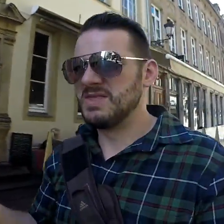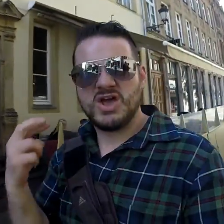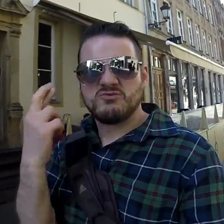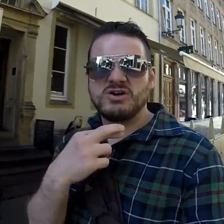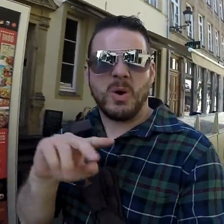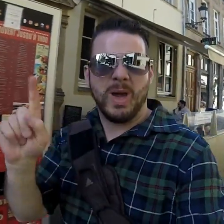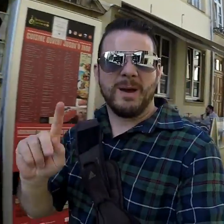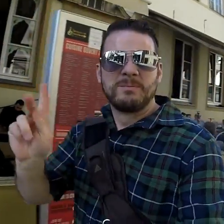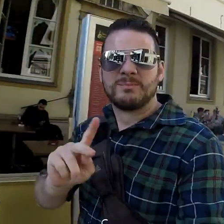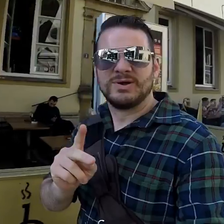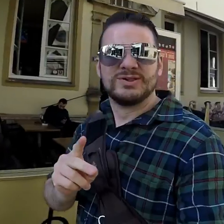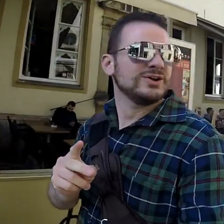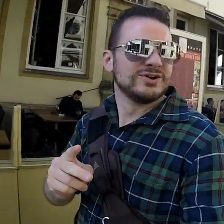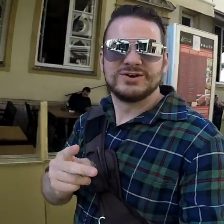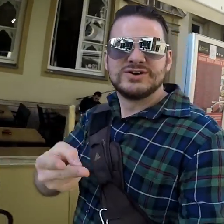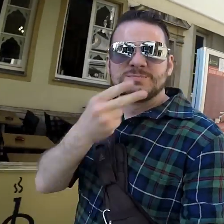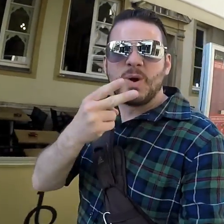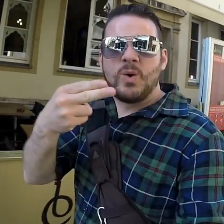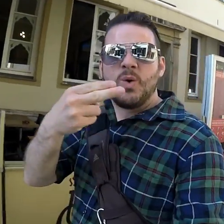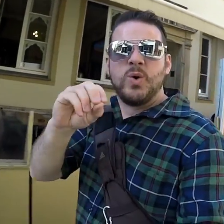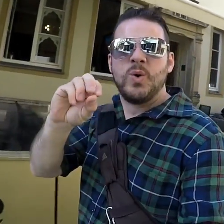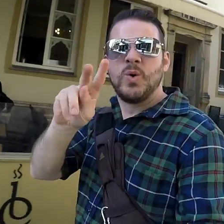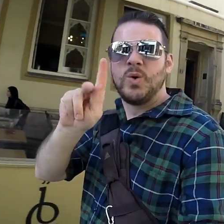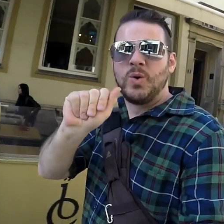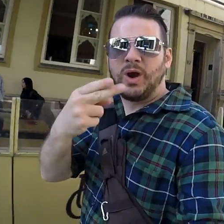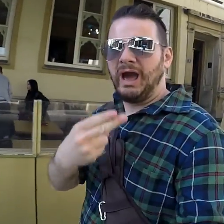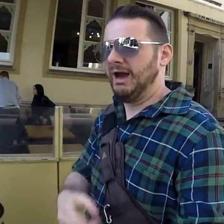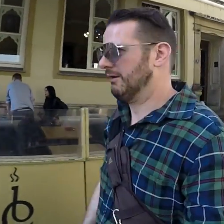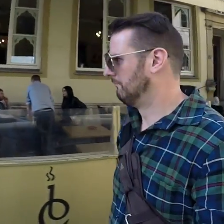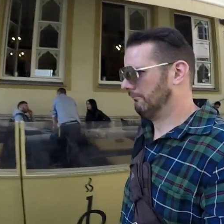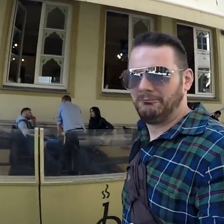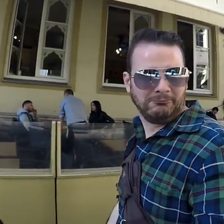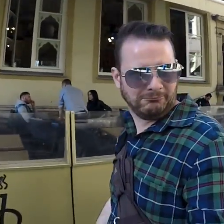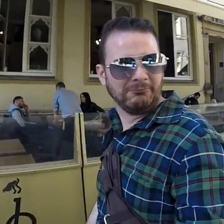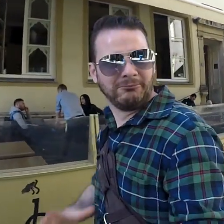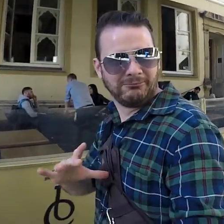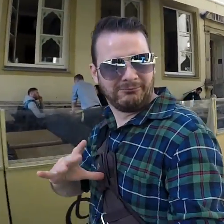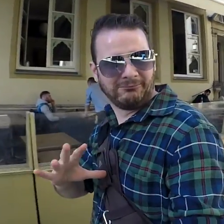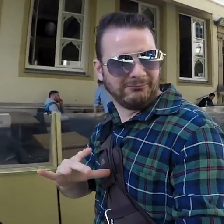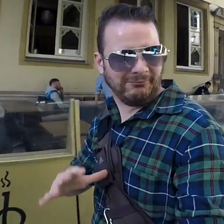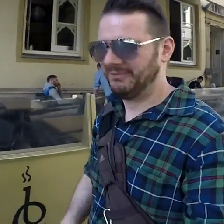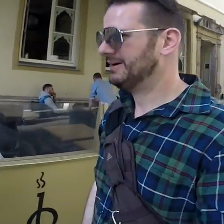People are smoking hookahs at the restaurant. Awesome!